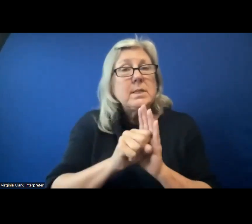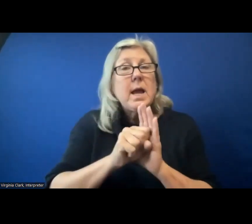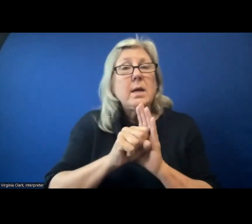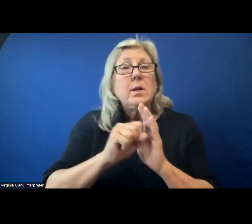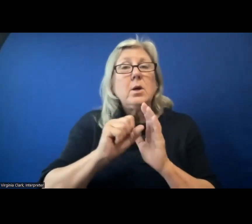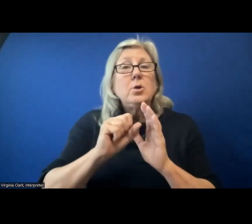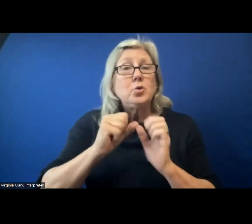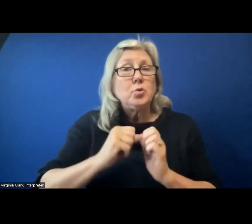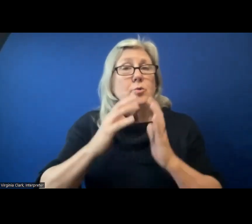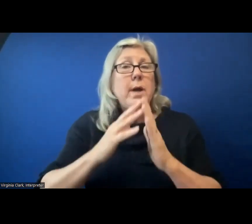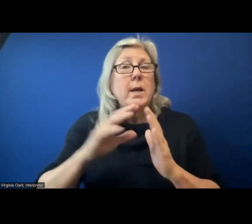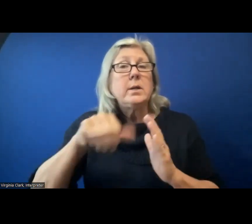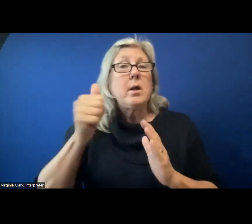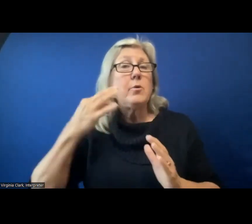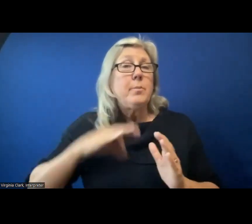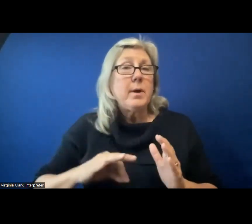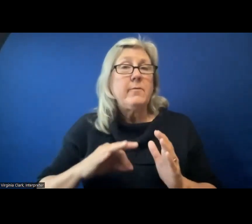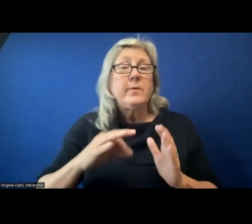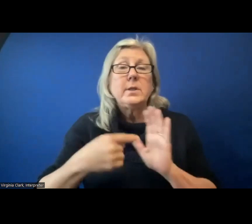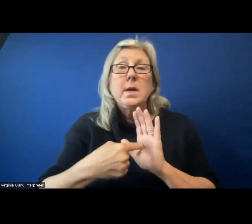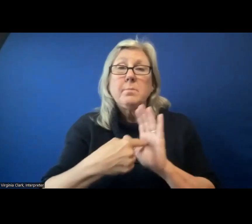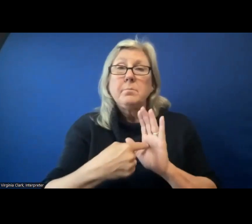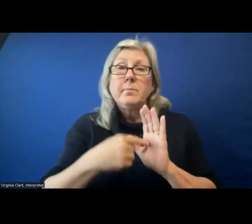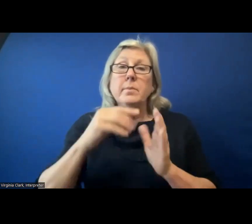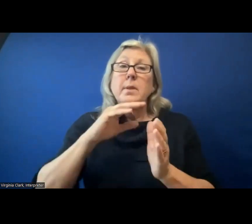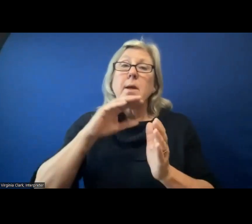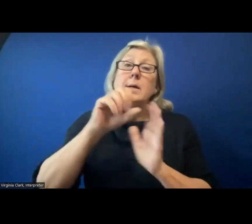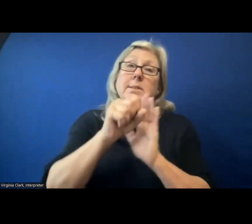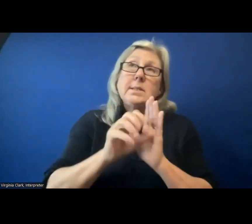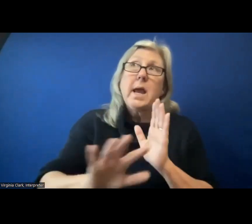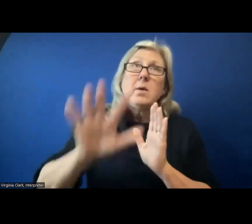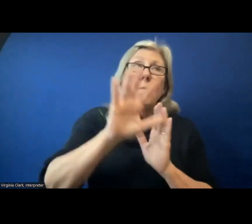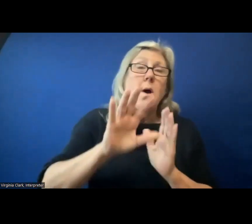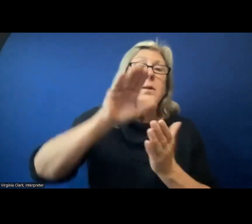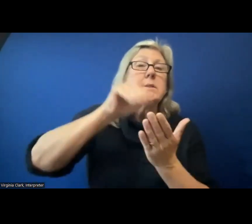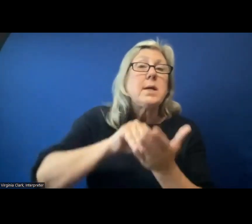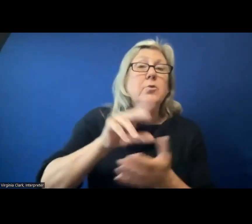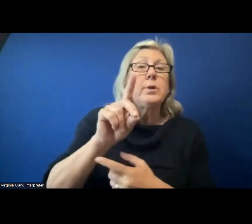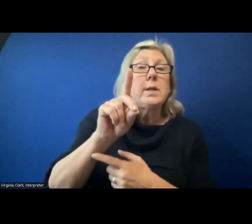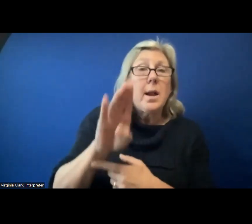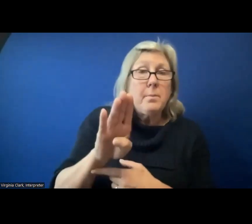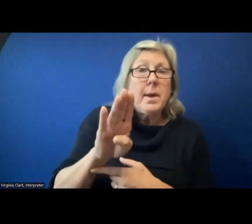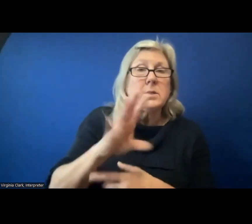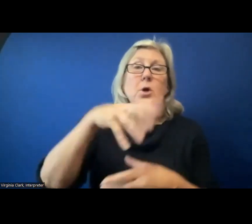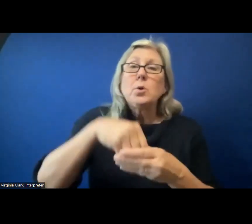that features a statewide central database that includes the collection of disability